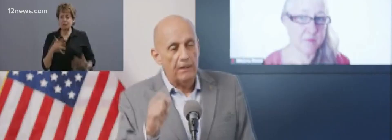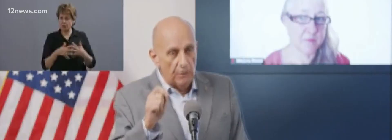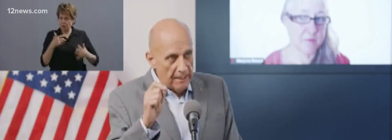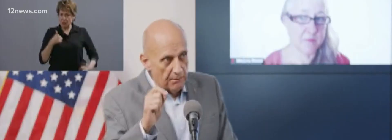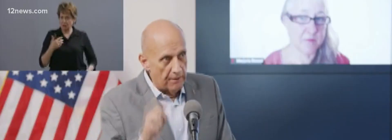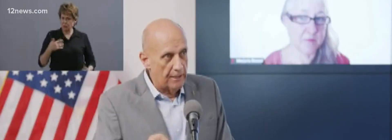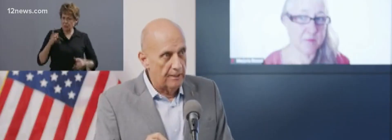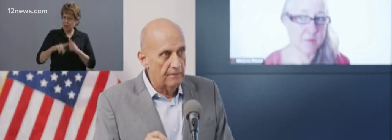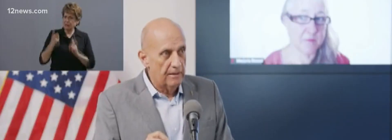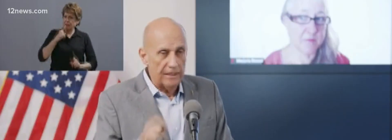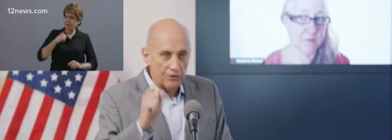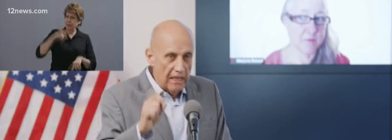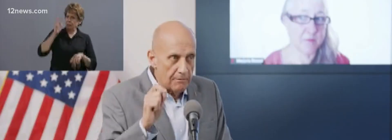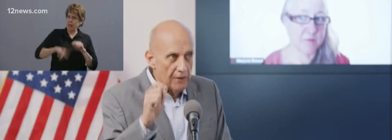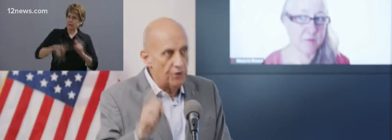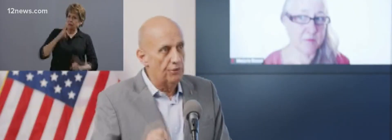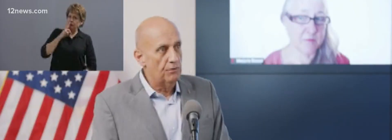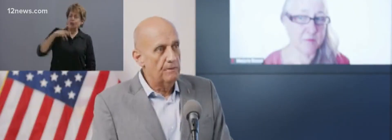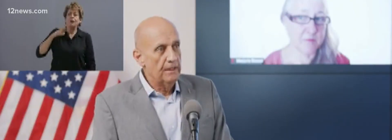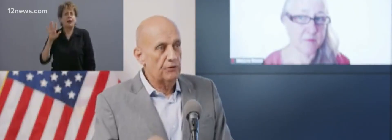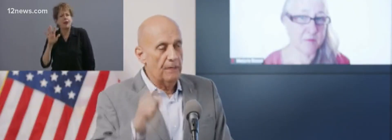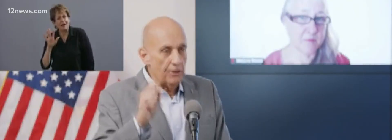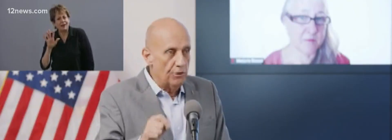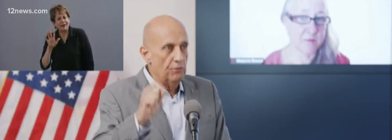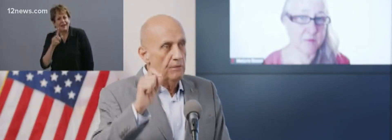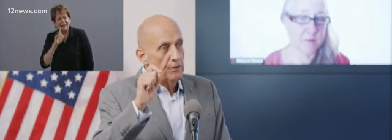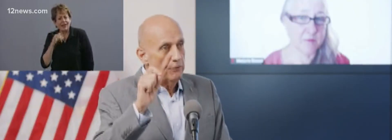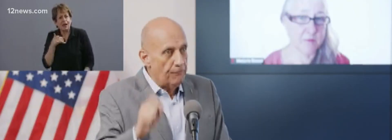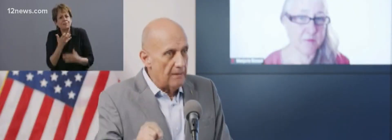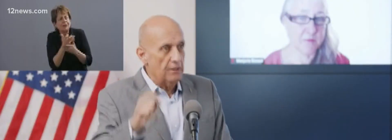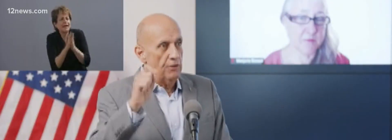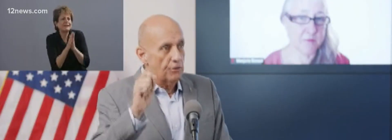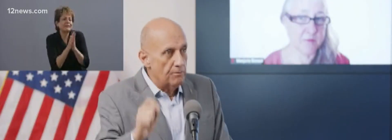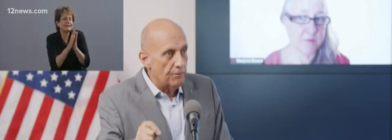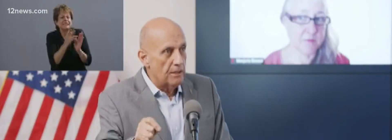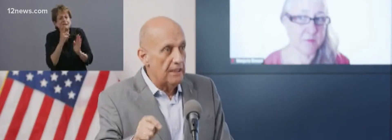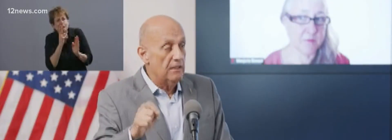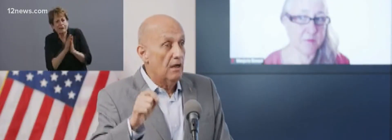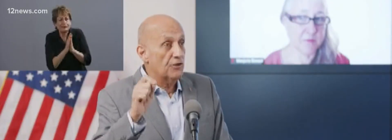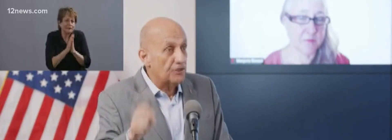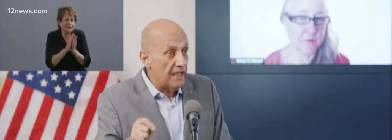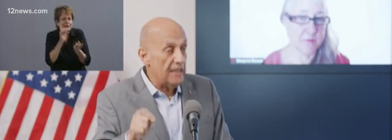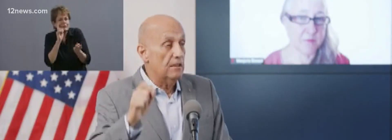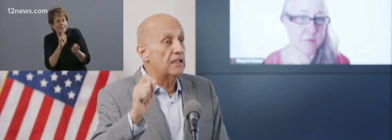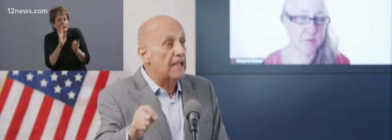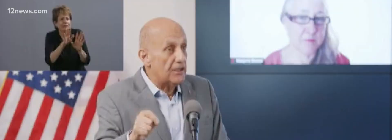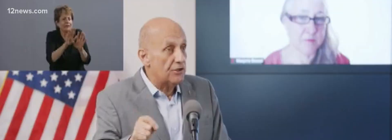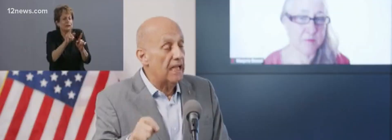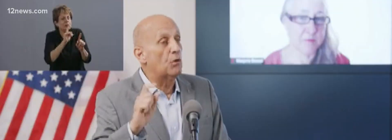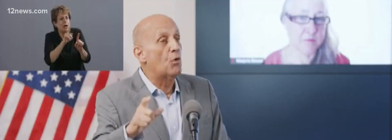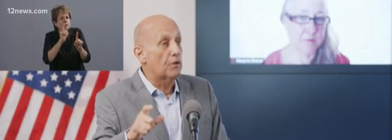not about you, it's about you, your family, your community, our state, the nation and the world. 50% of our patients in our ICU's